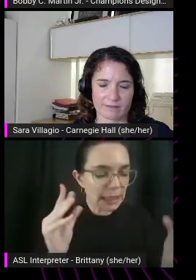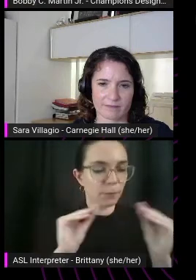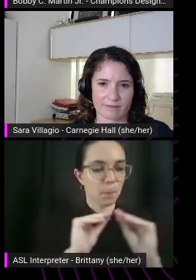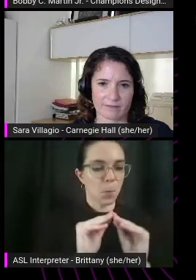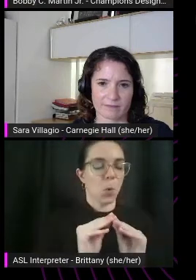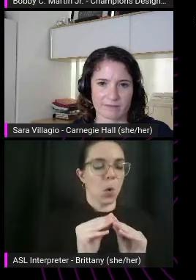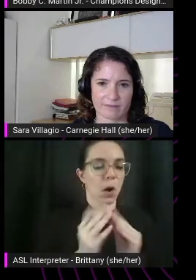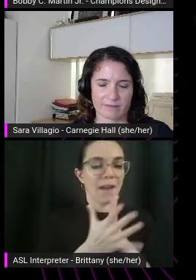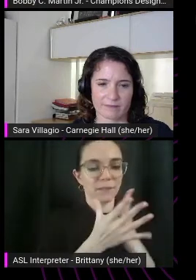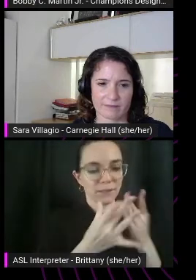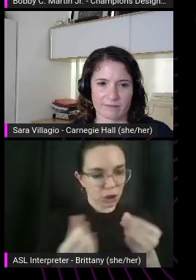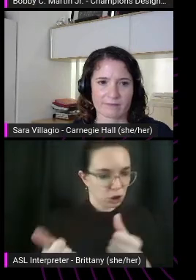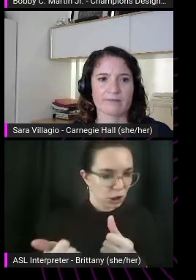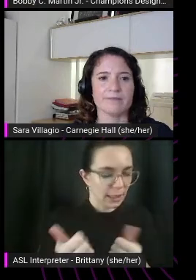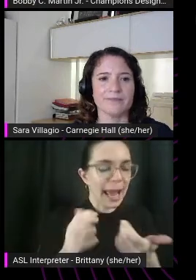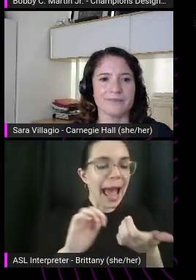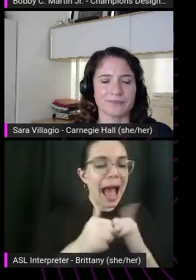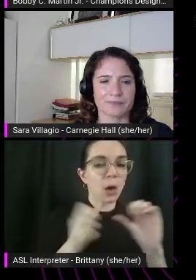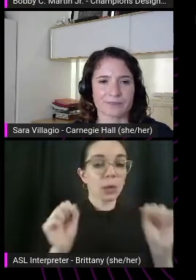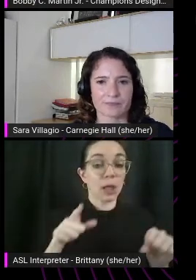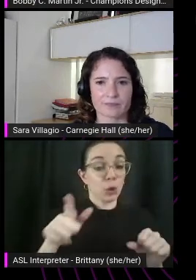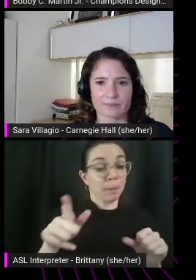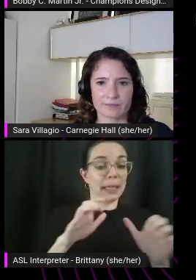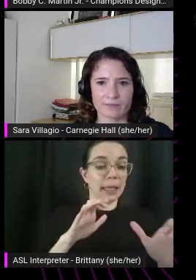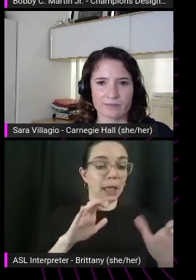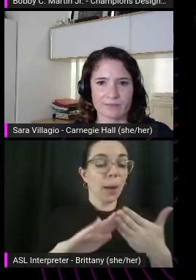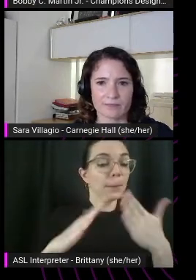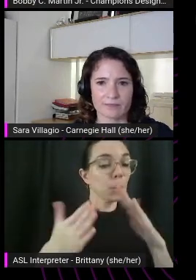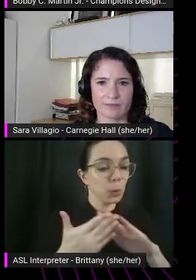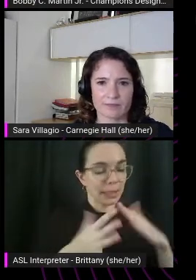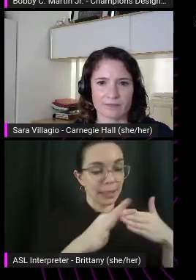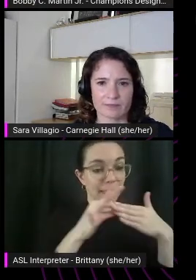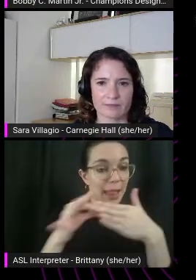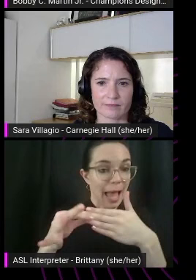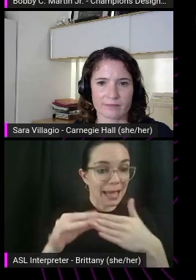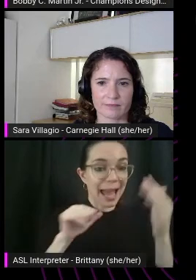How can you be community led and not moment led?